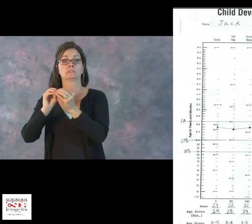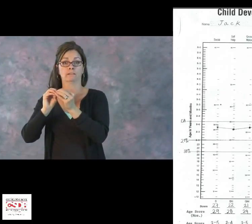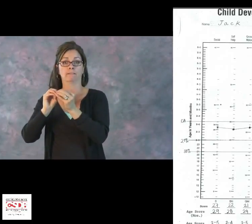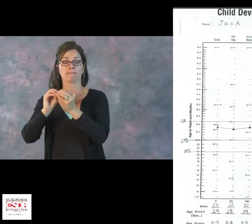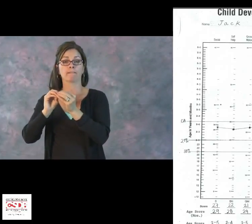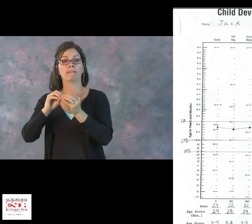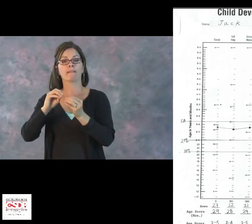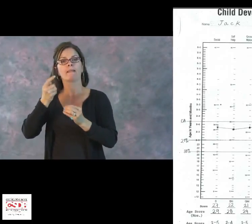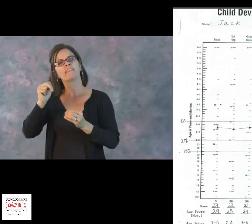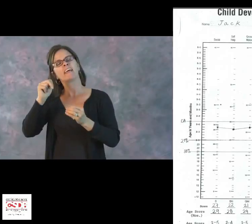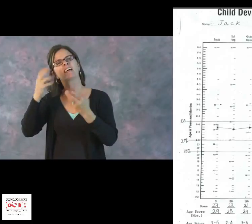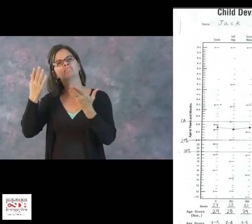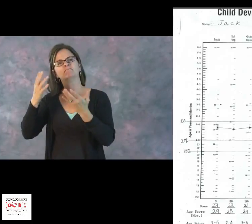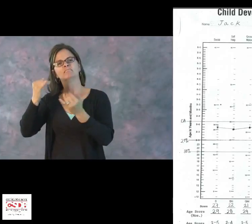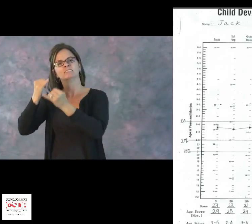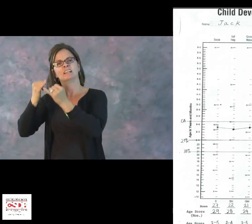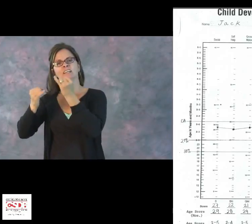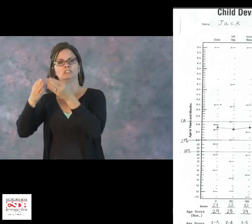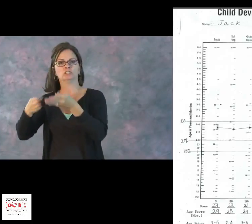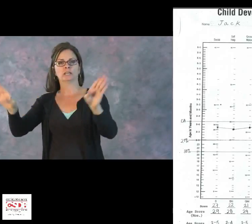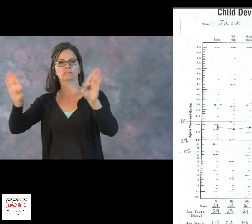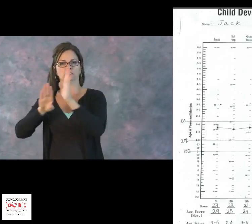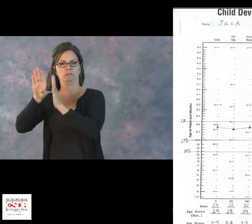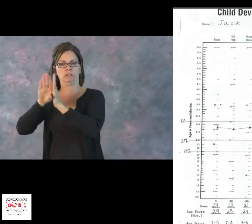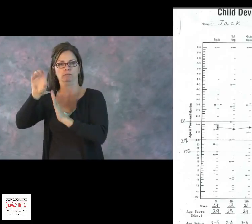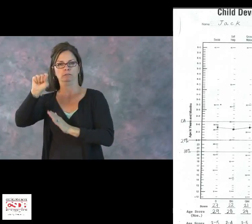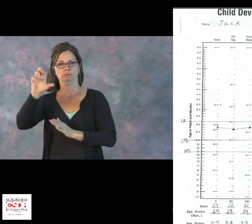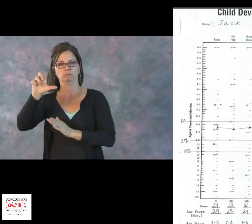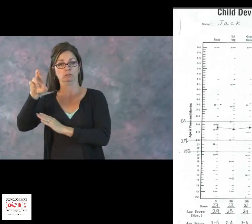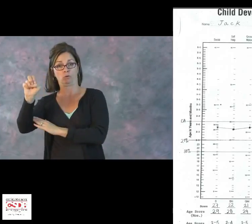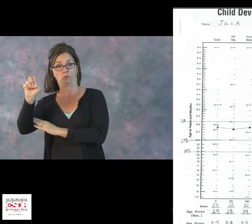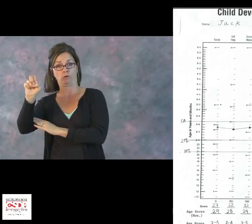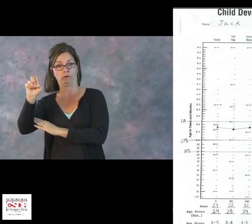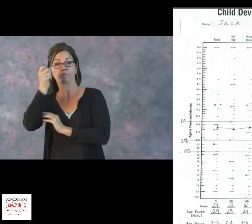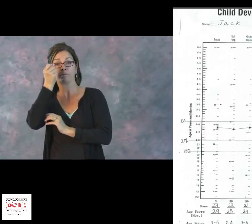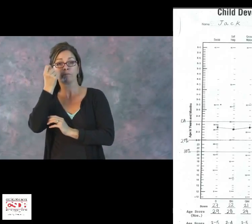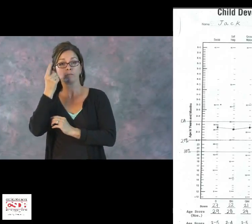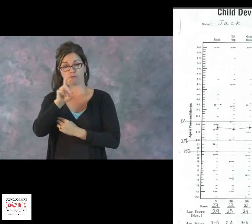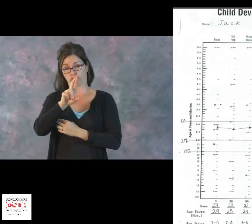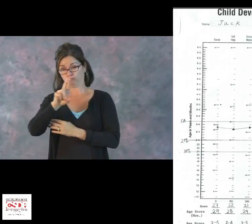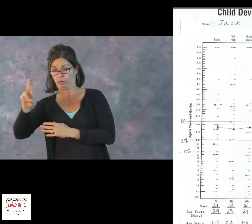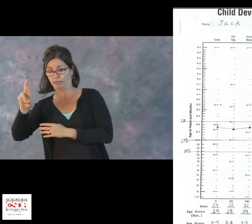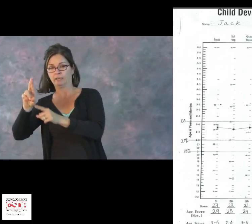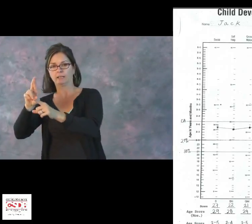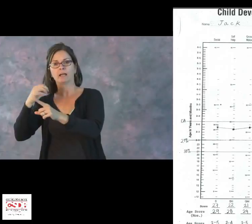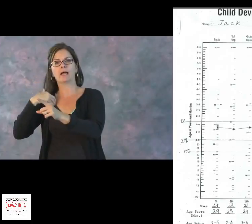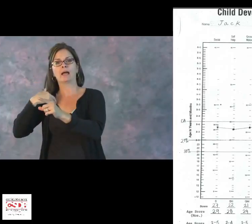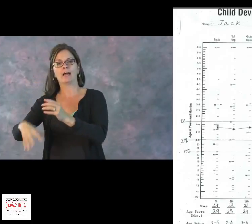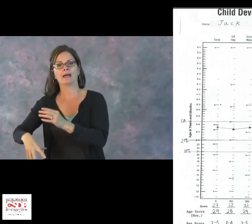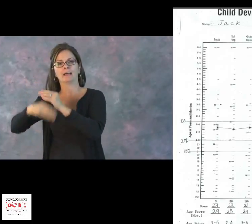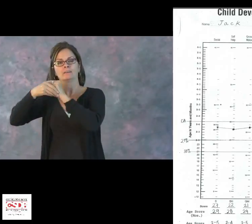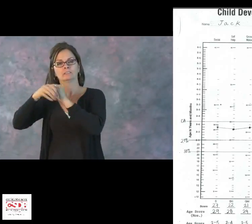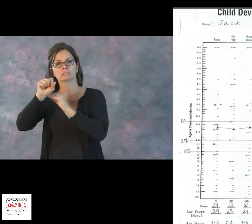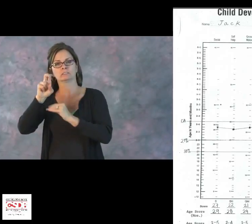and then a General Development score. At the far right is the additional subtest that's available